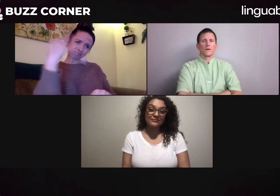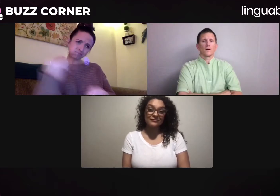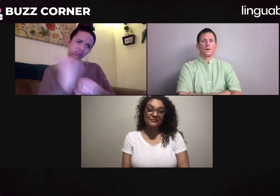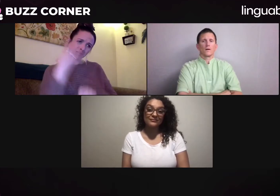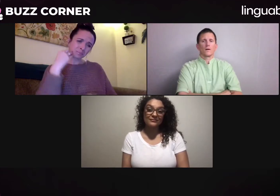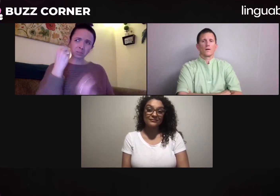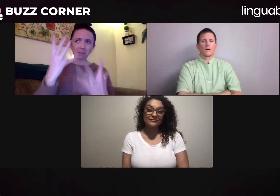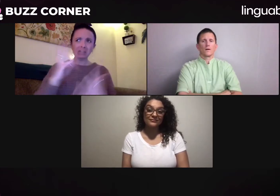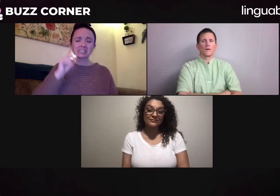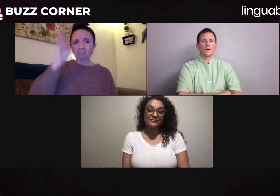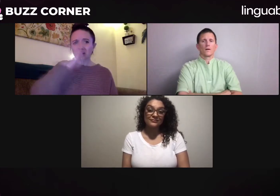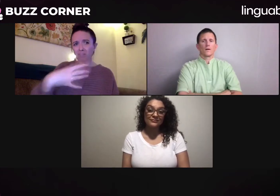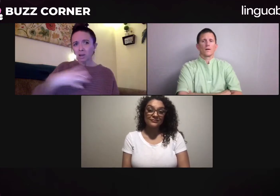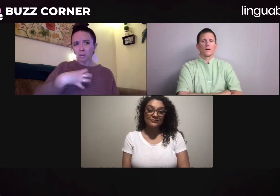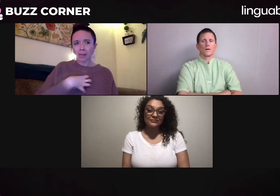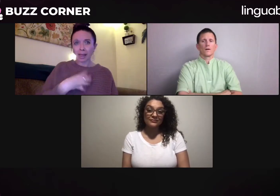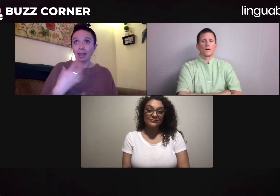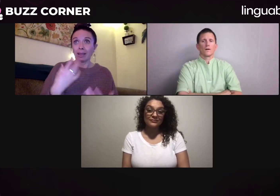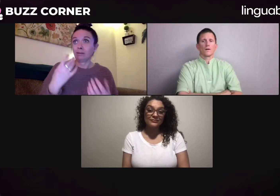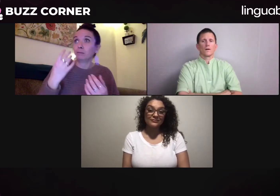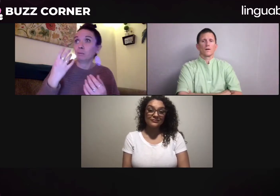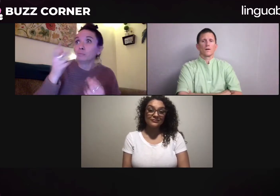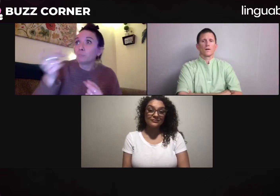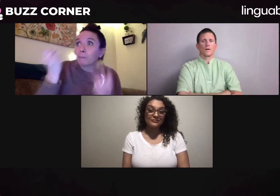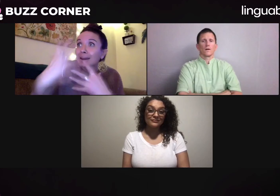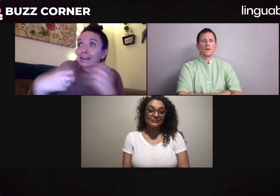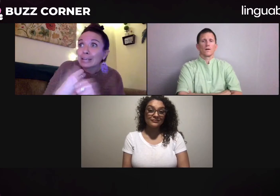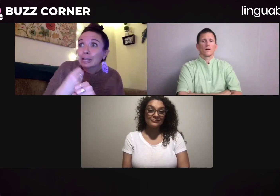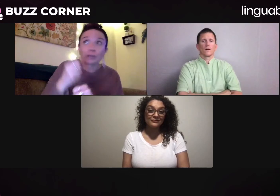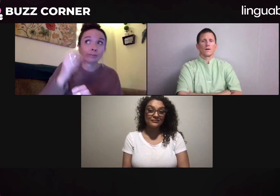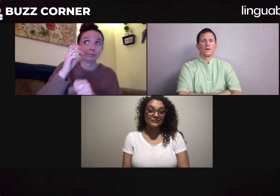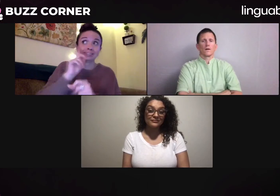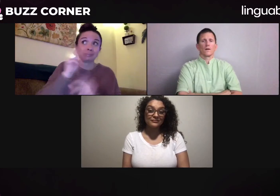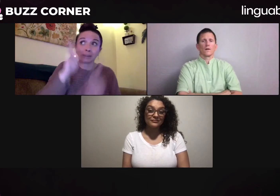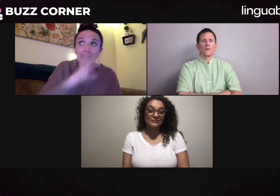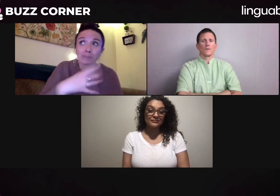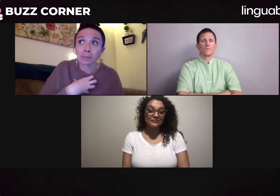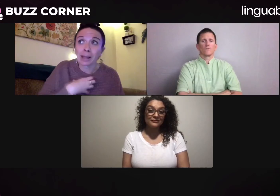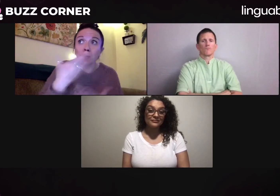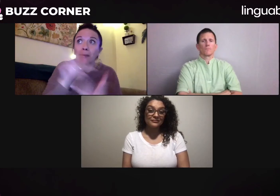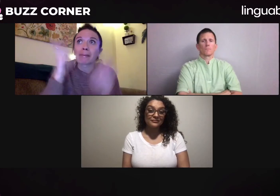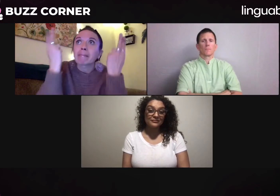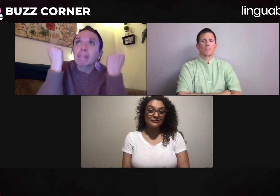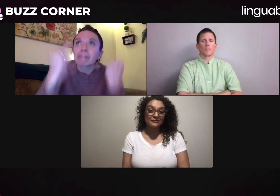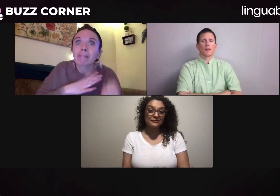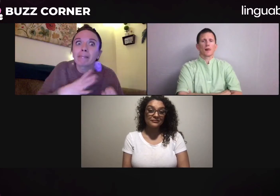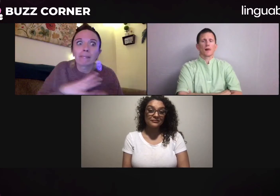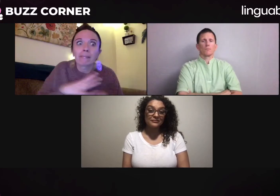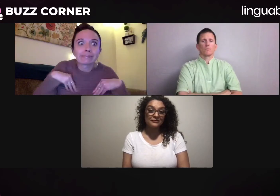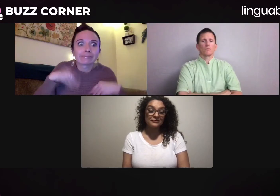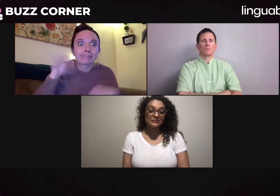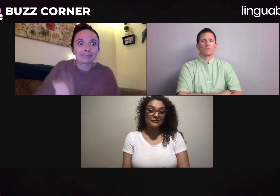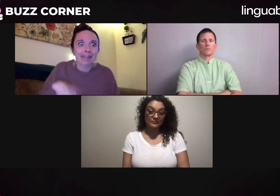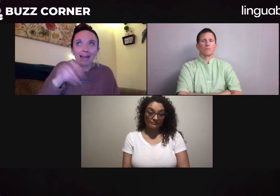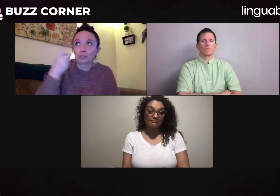and to change that perspective of I can do better, I can grow or over years that, you know,